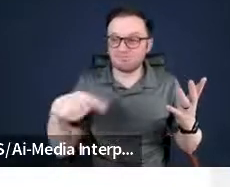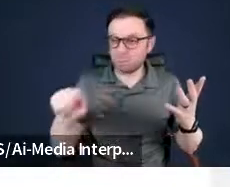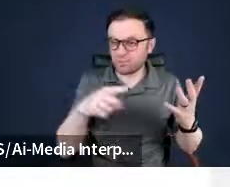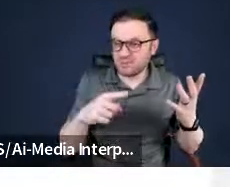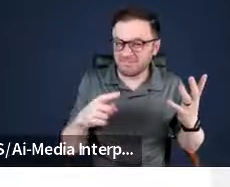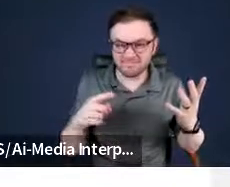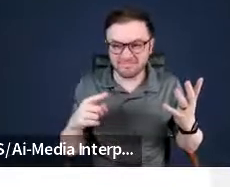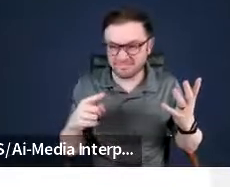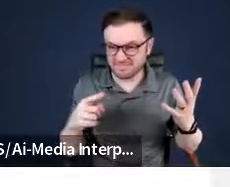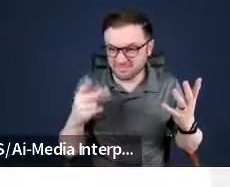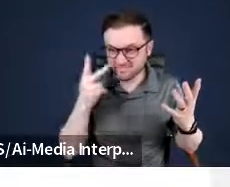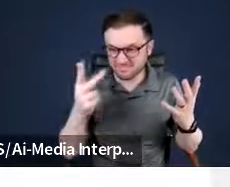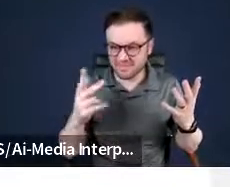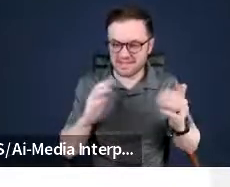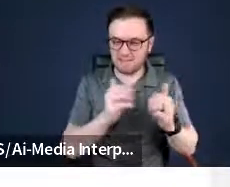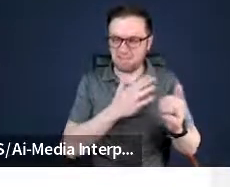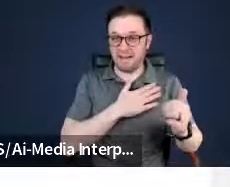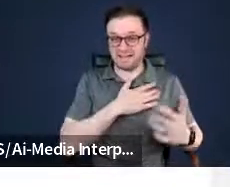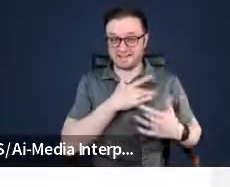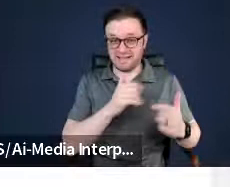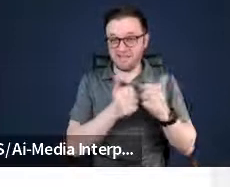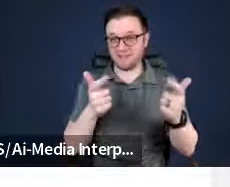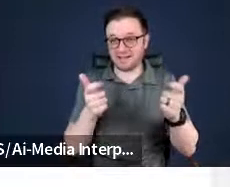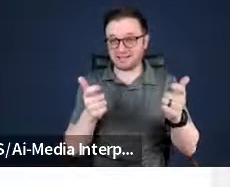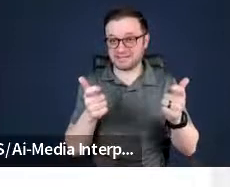(speaking quickly) Anyways,